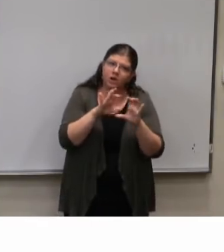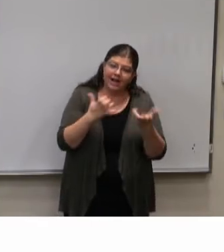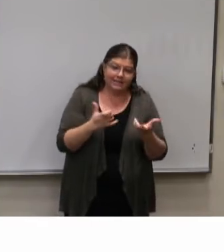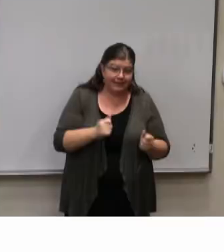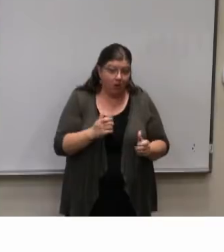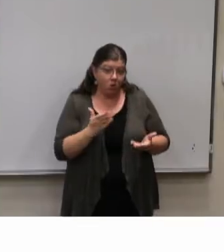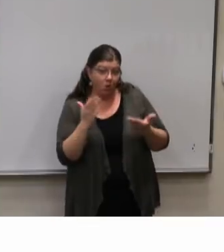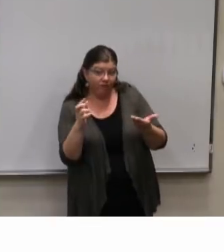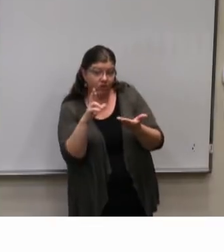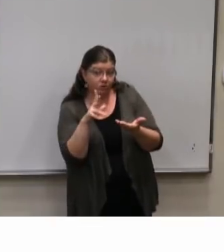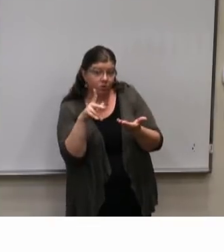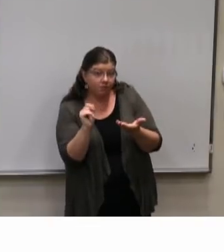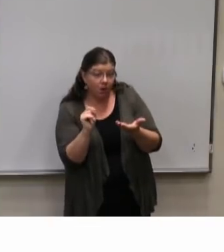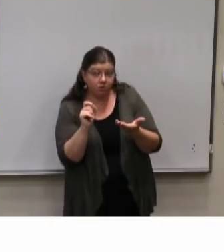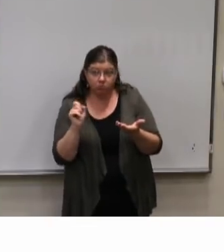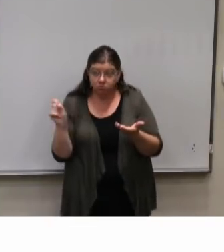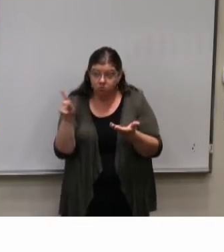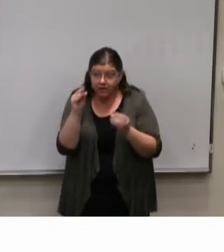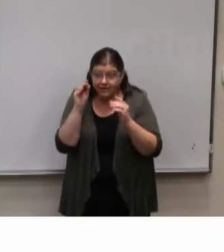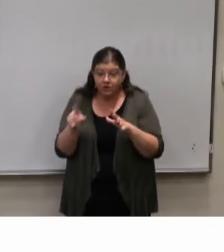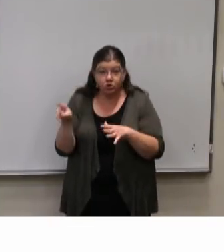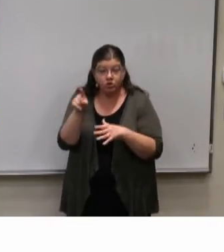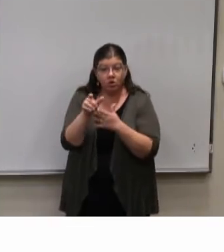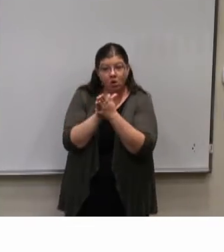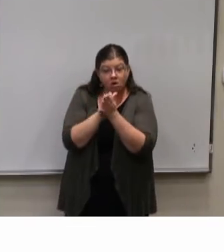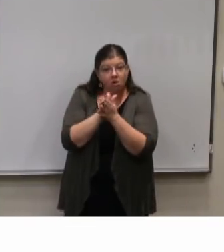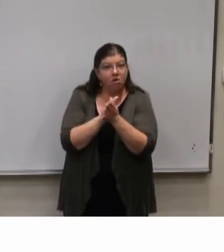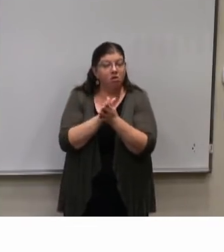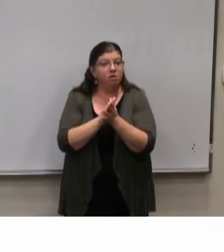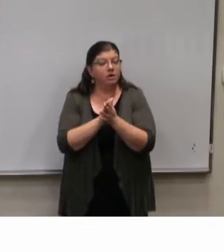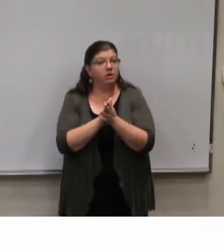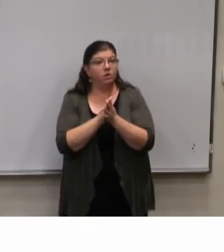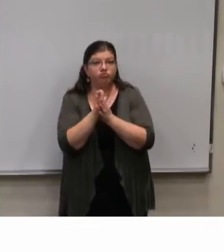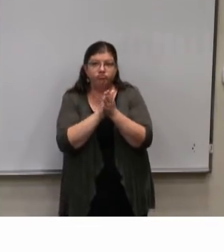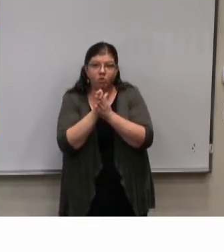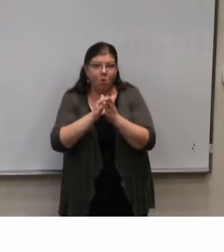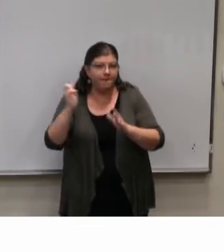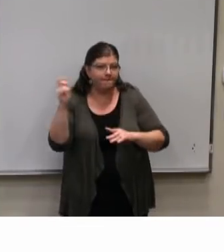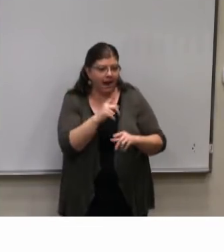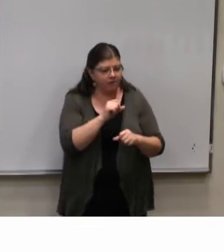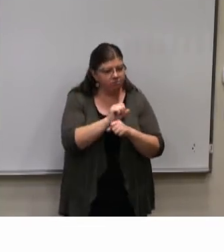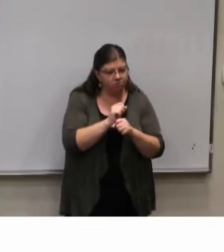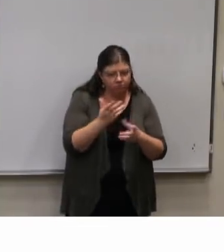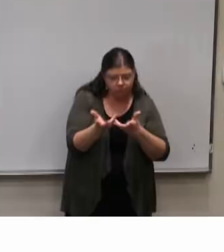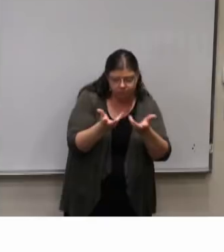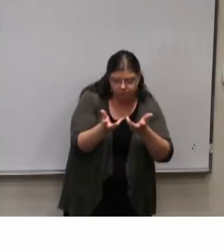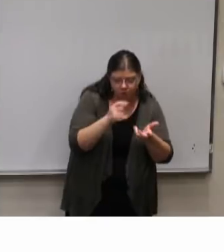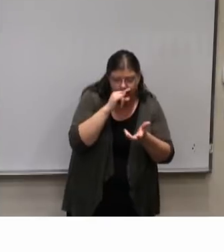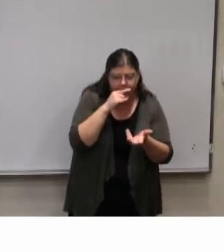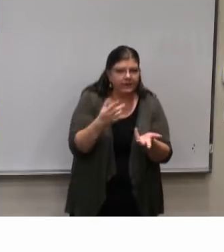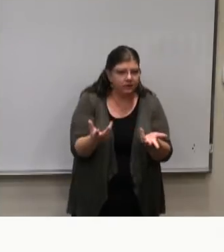And, and the teachers who teach those are very much very anxious to get back into the teaching with, with the children.